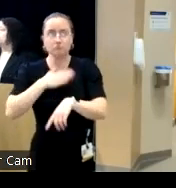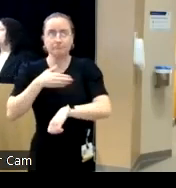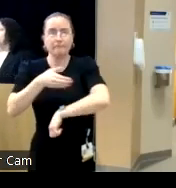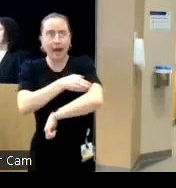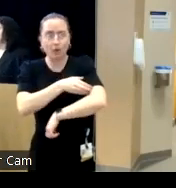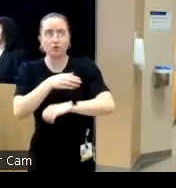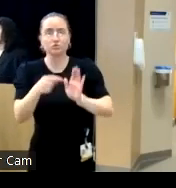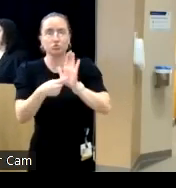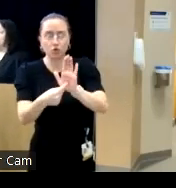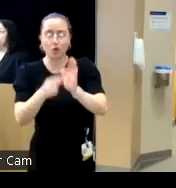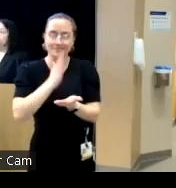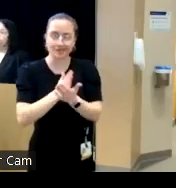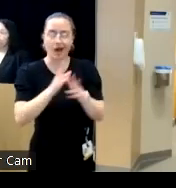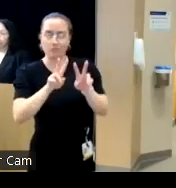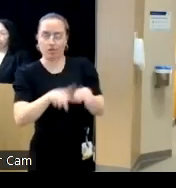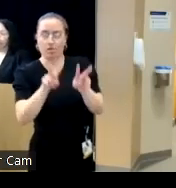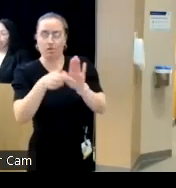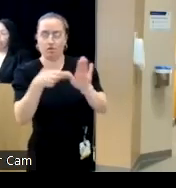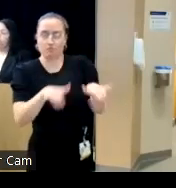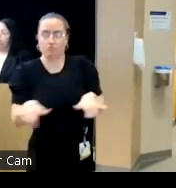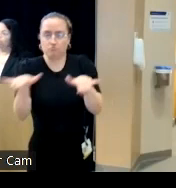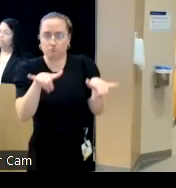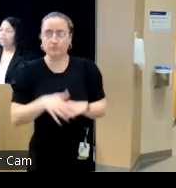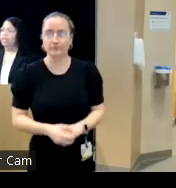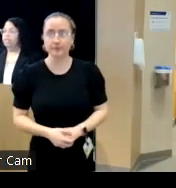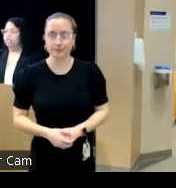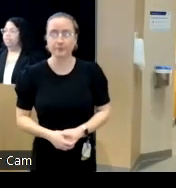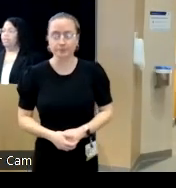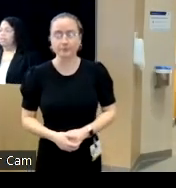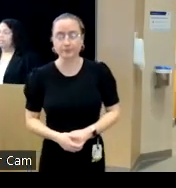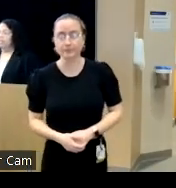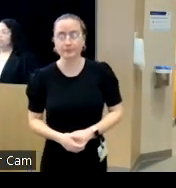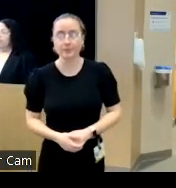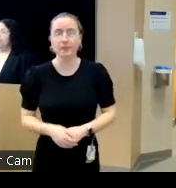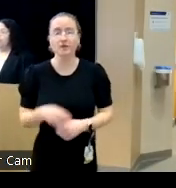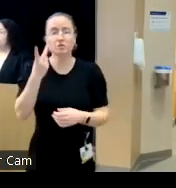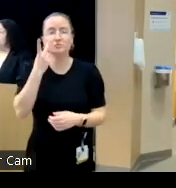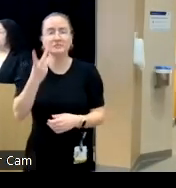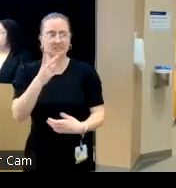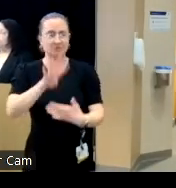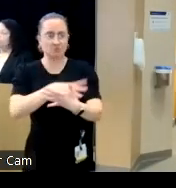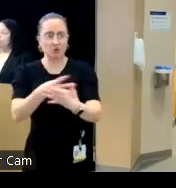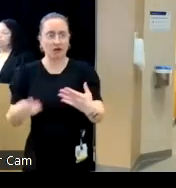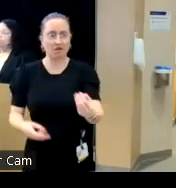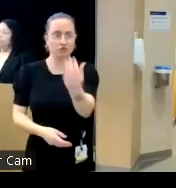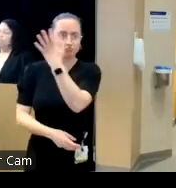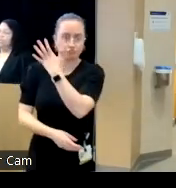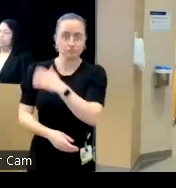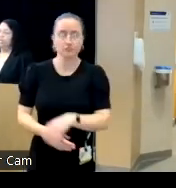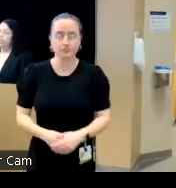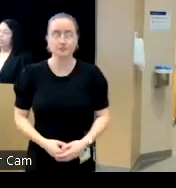that's involved with regard to this population so if you look at this this graph it shows the